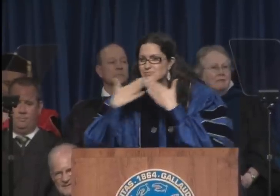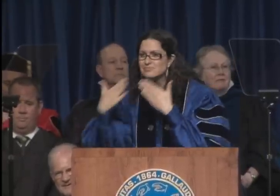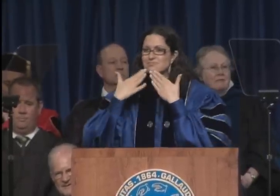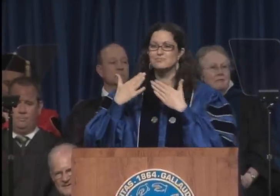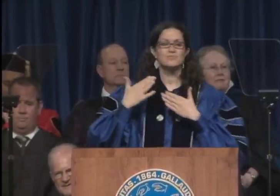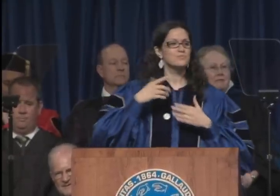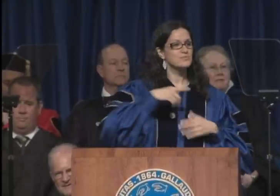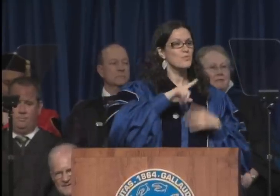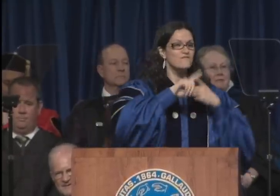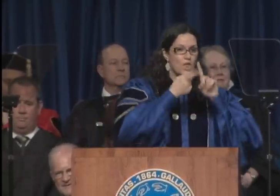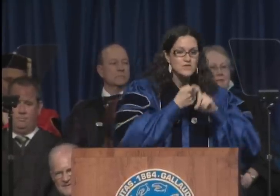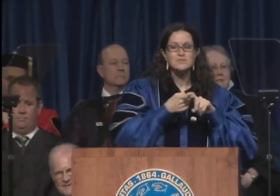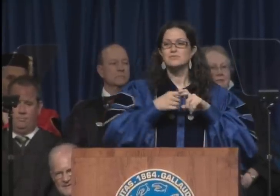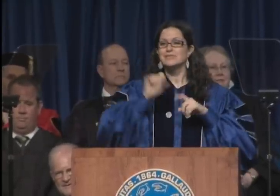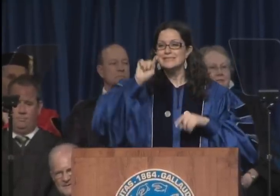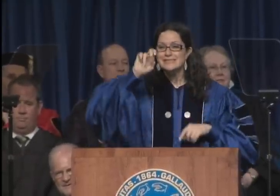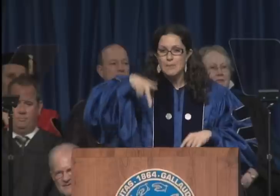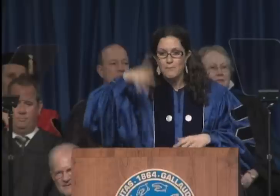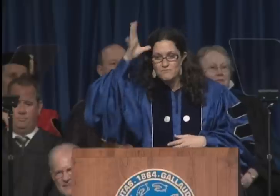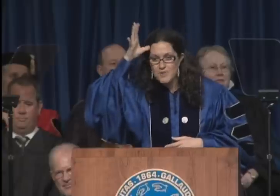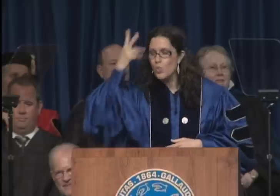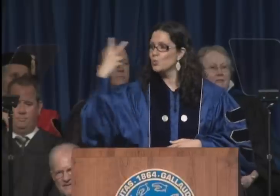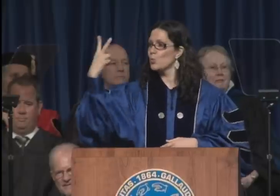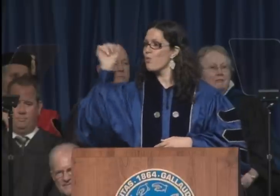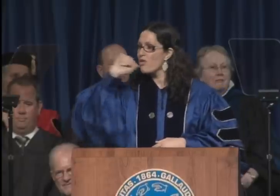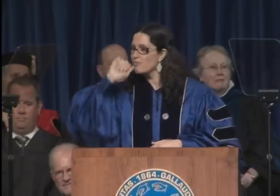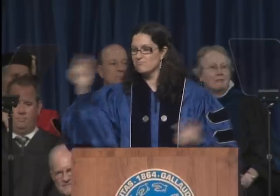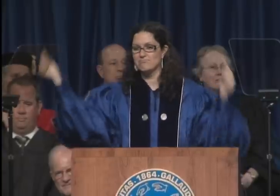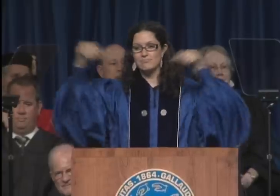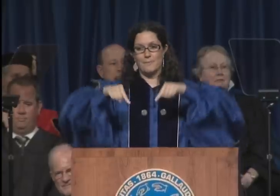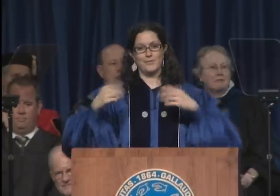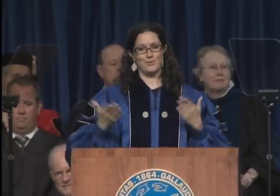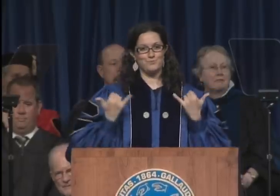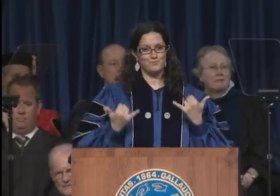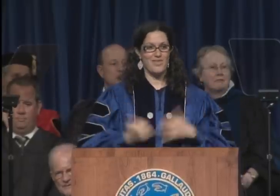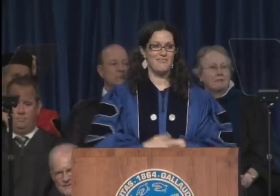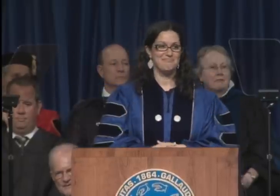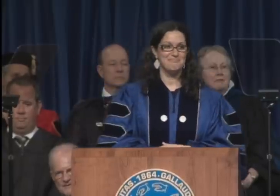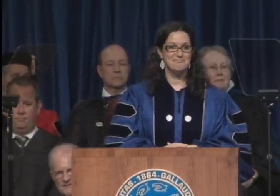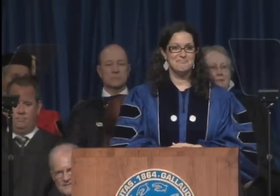and two aunts from near and far.